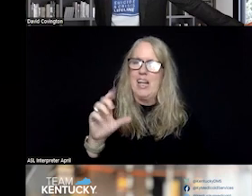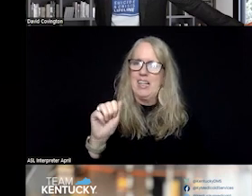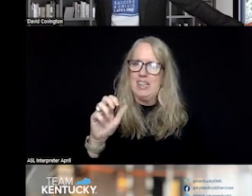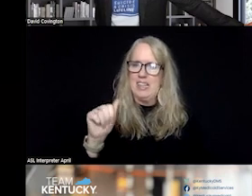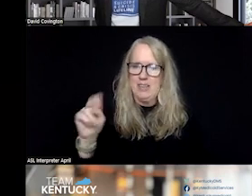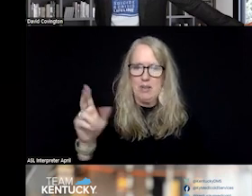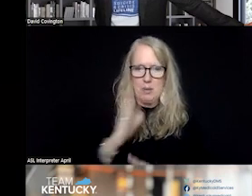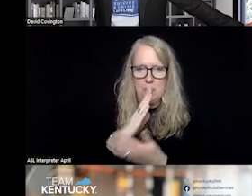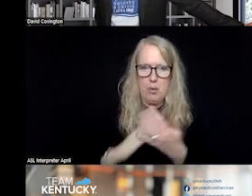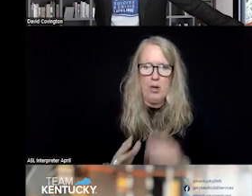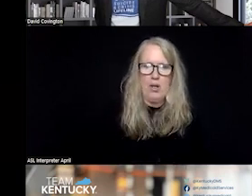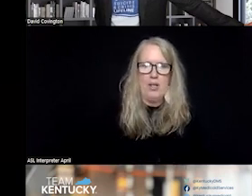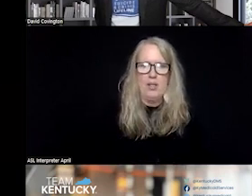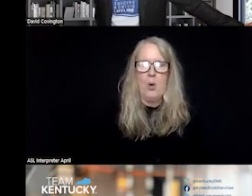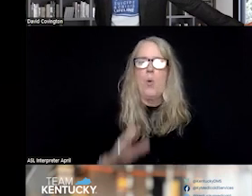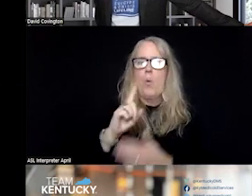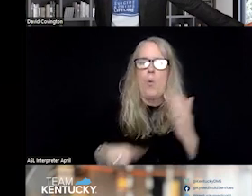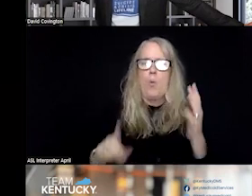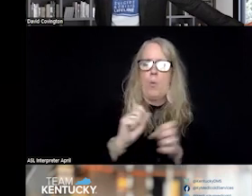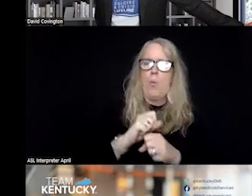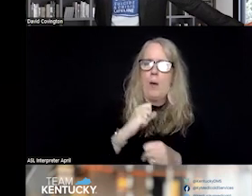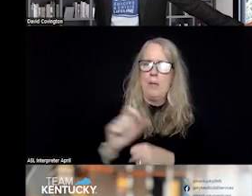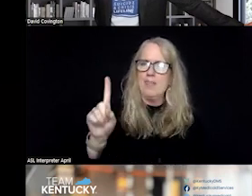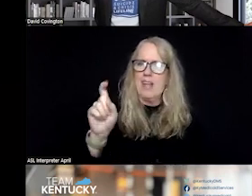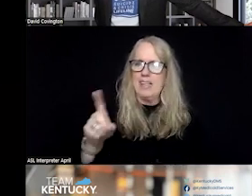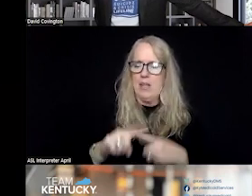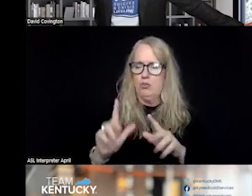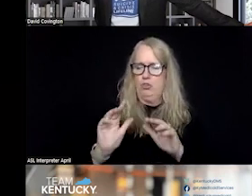PART OF WHAT MADE THAT QUESTION IS LITTLE CHALLENGING IS THE